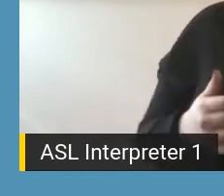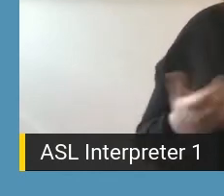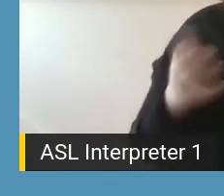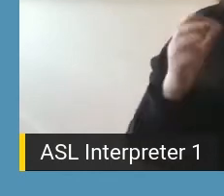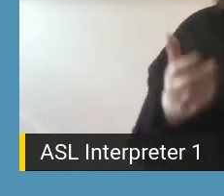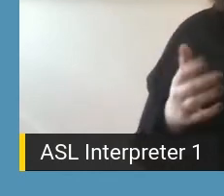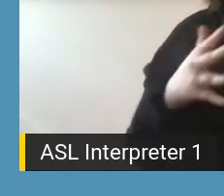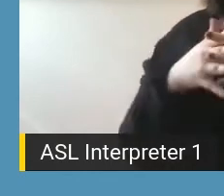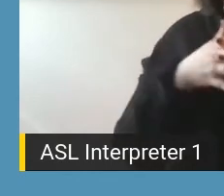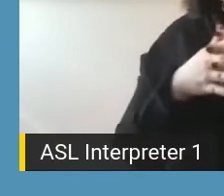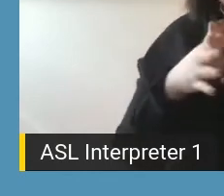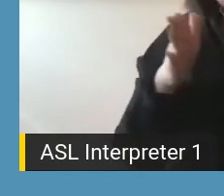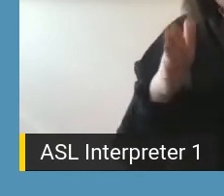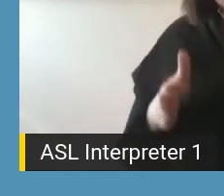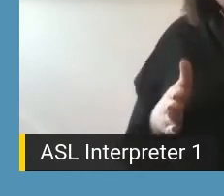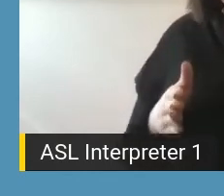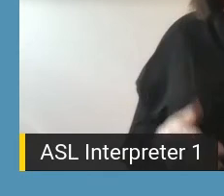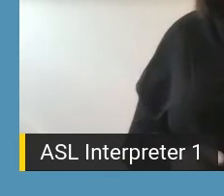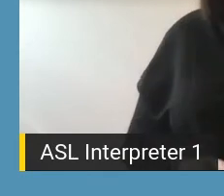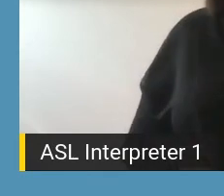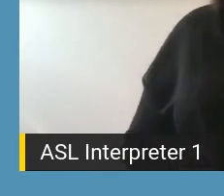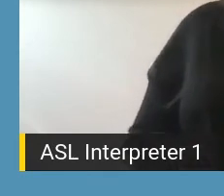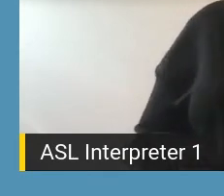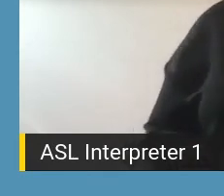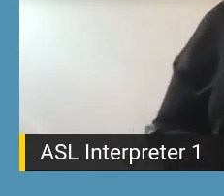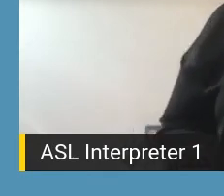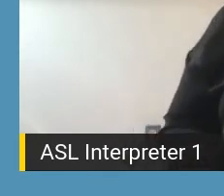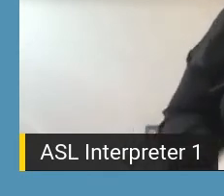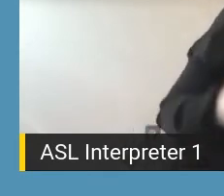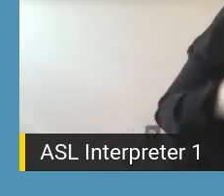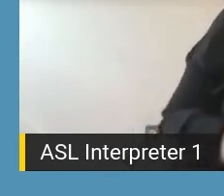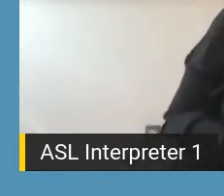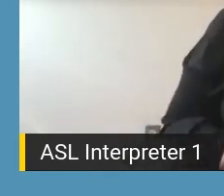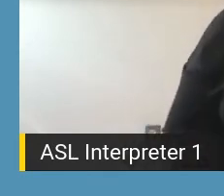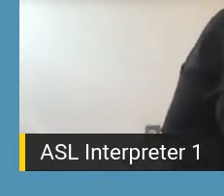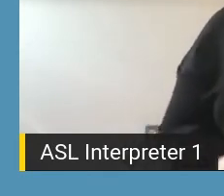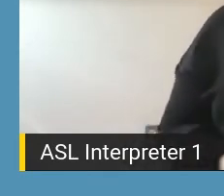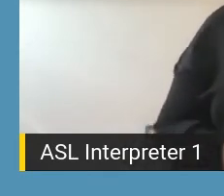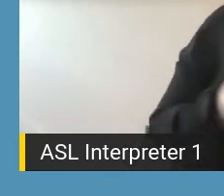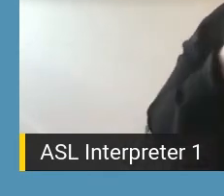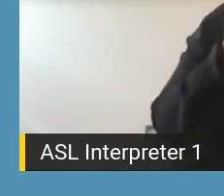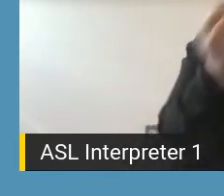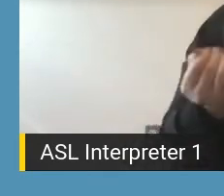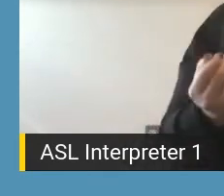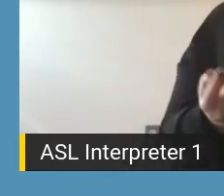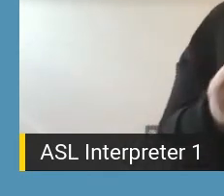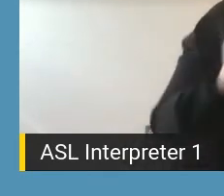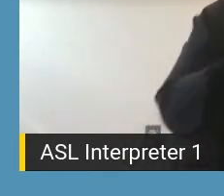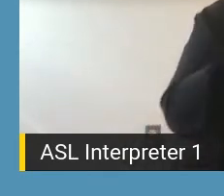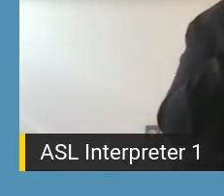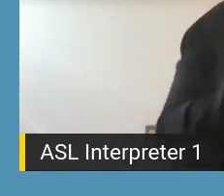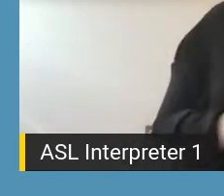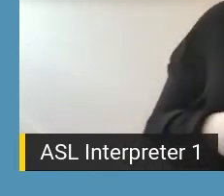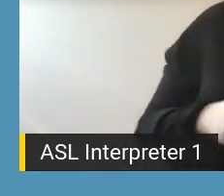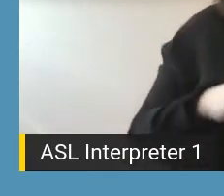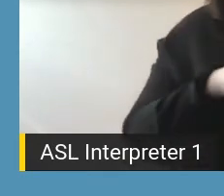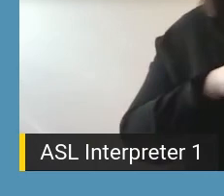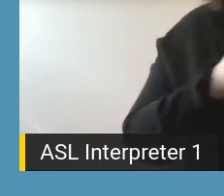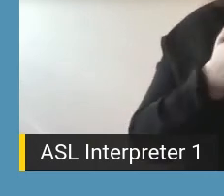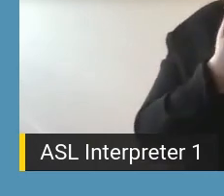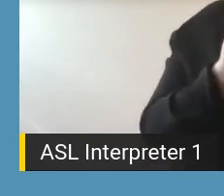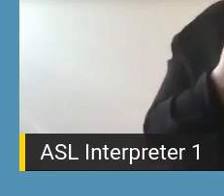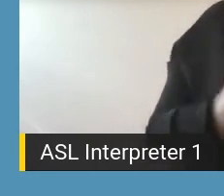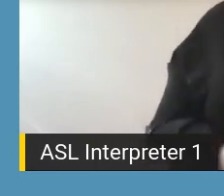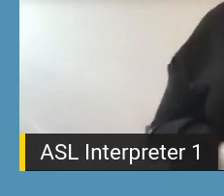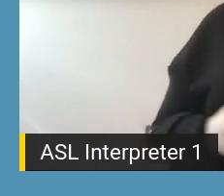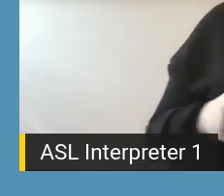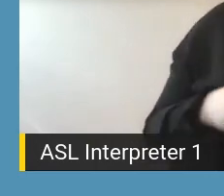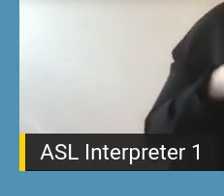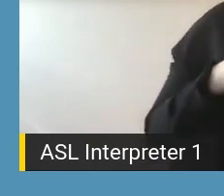like let alone going to non-native speakers. If you want Rev I think it is 1.25 a minute